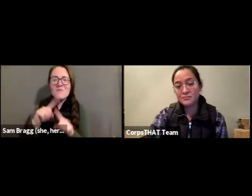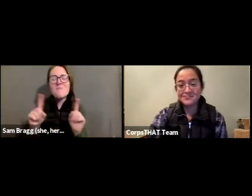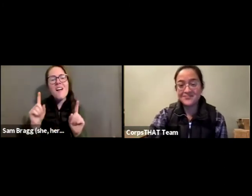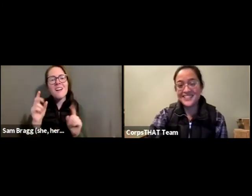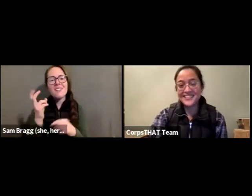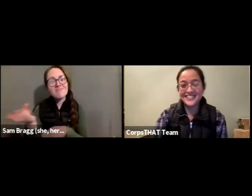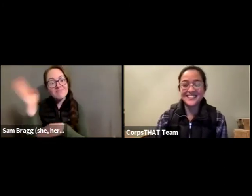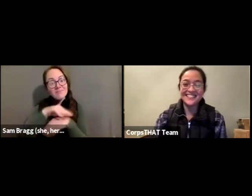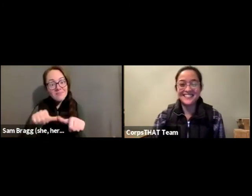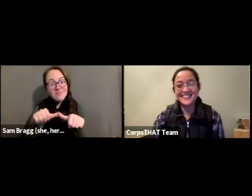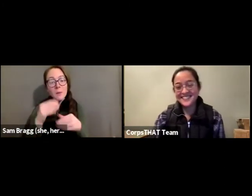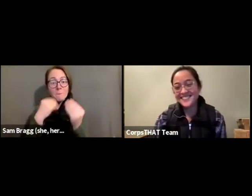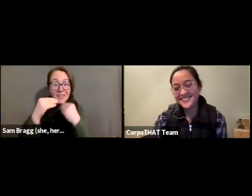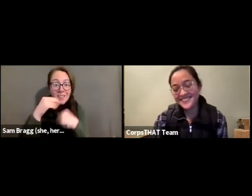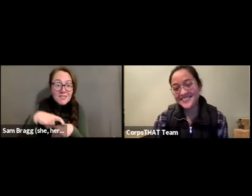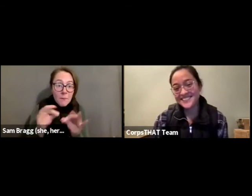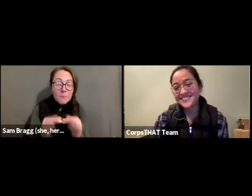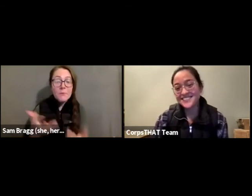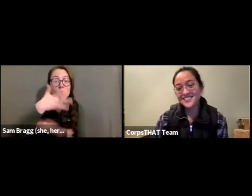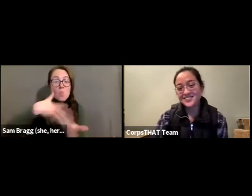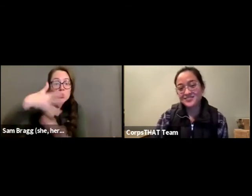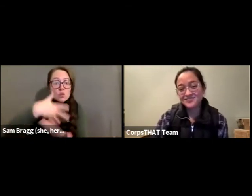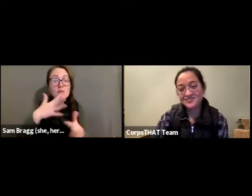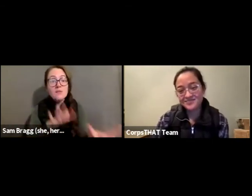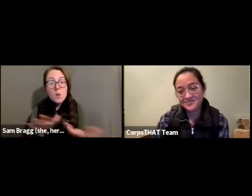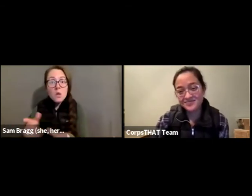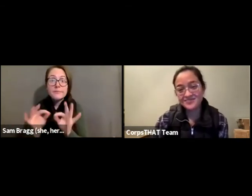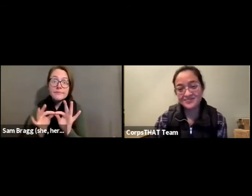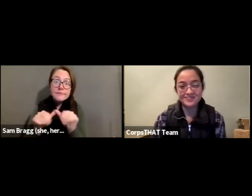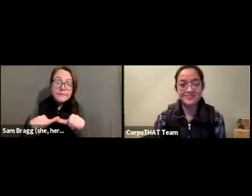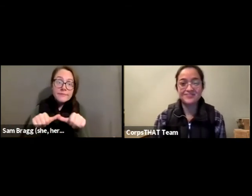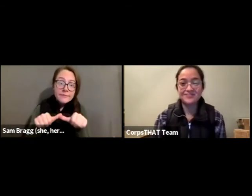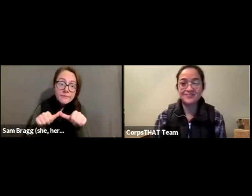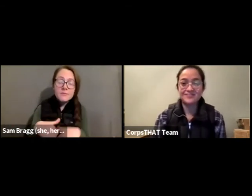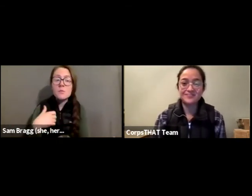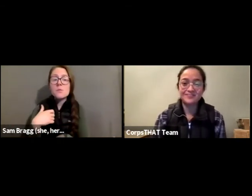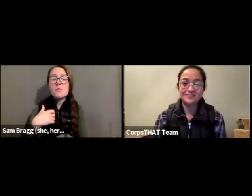way you know whether you're on tracking or in camp and during you know interpreting for socializing